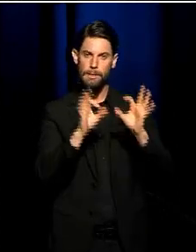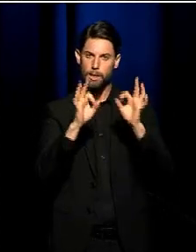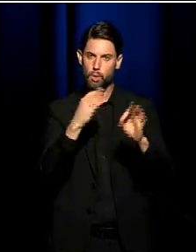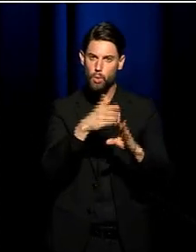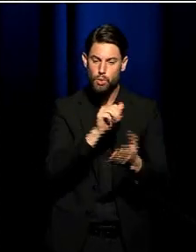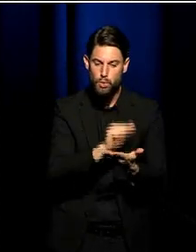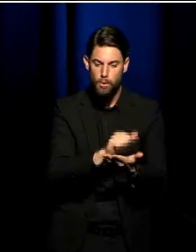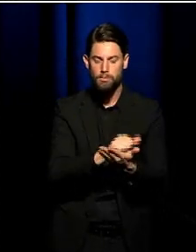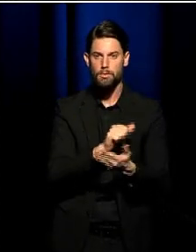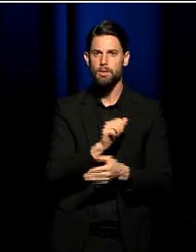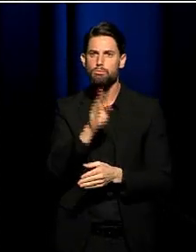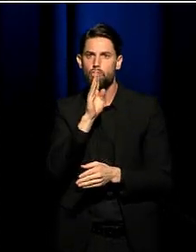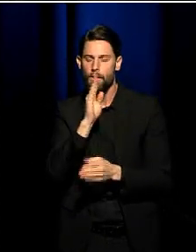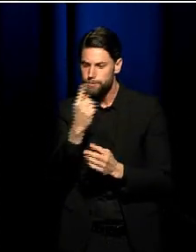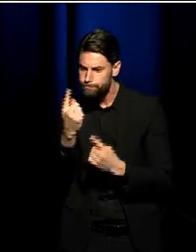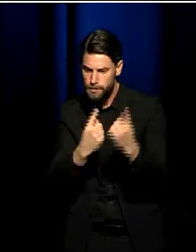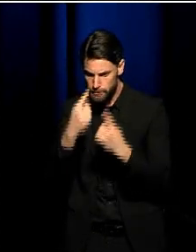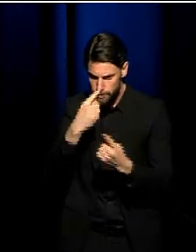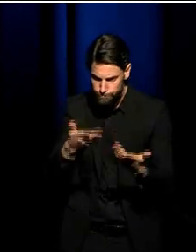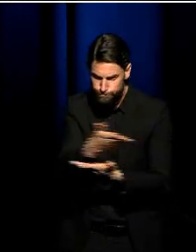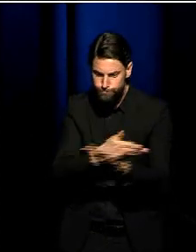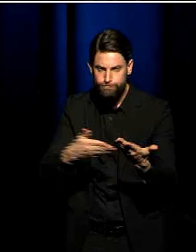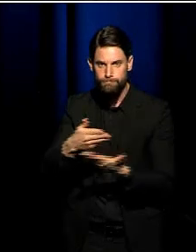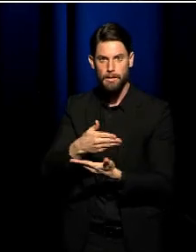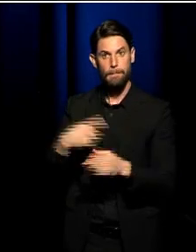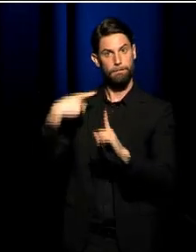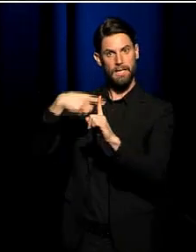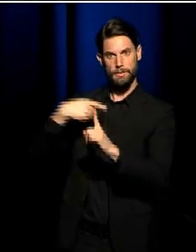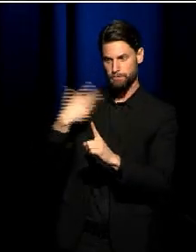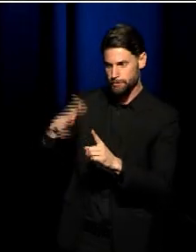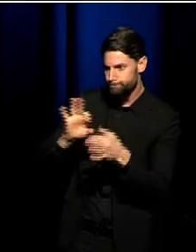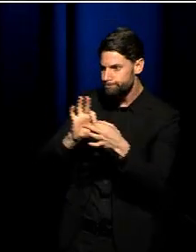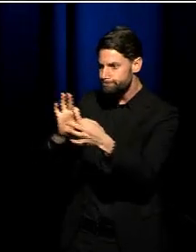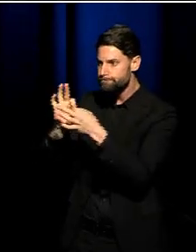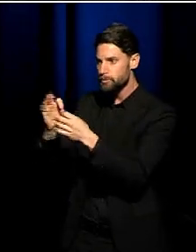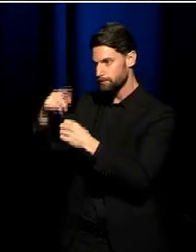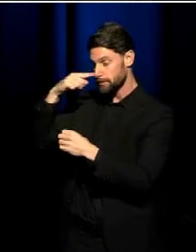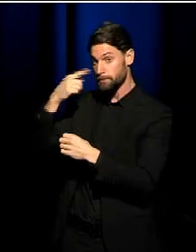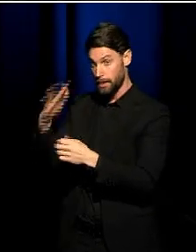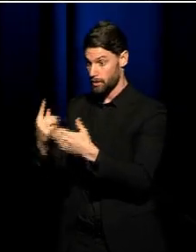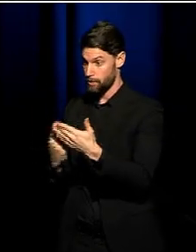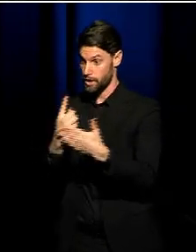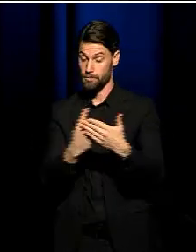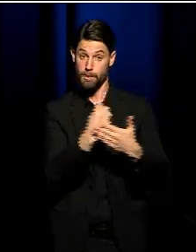and other forms of formal and informal engagement and other forms of formal and informal engagement. The Commission recognises the